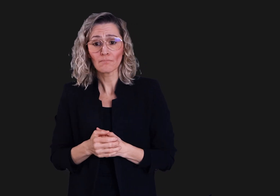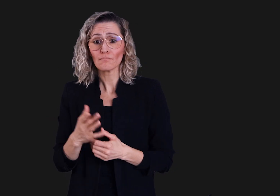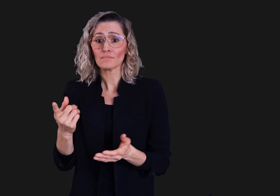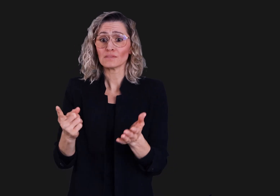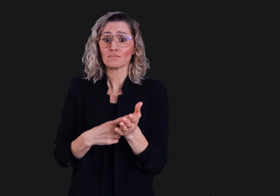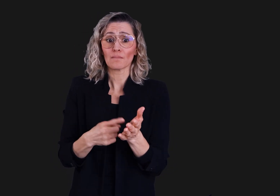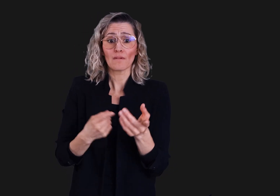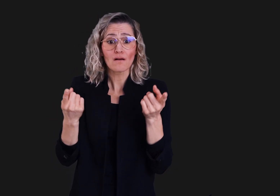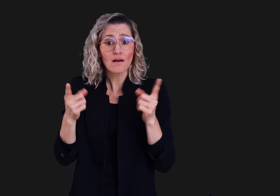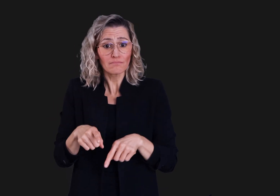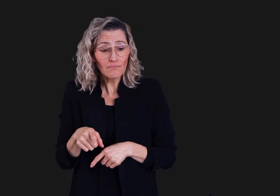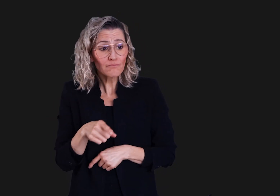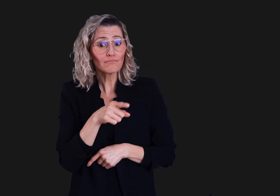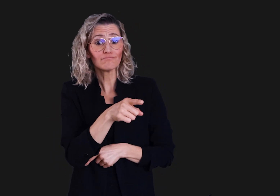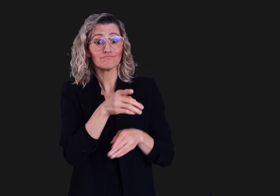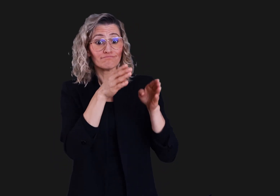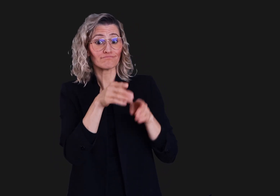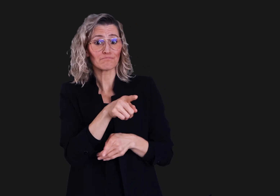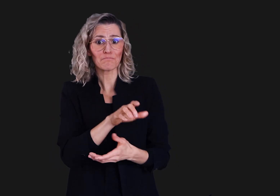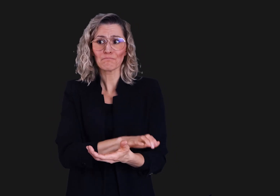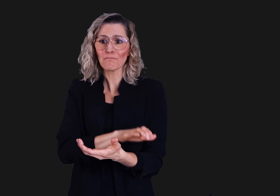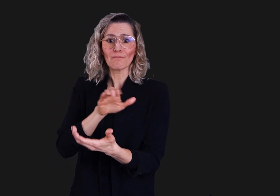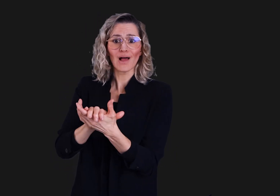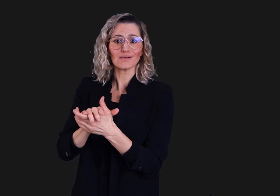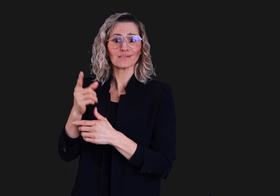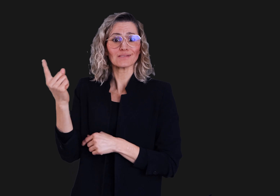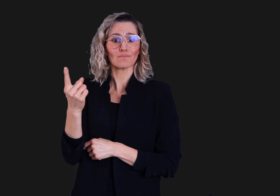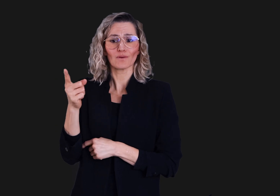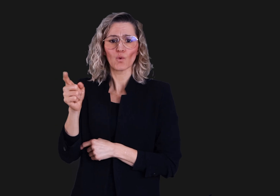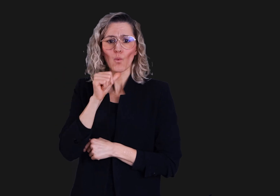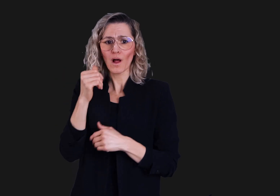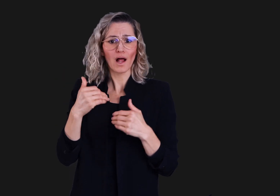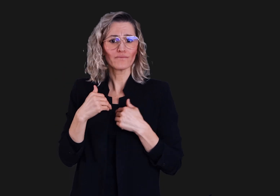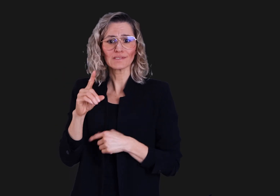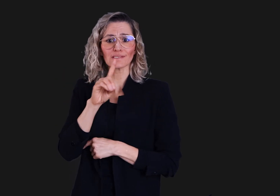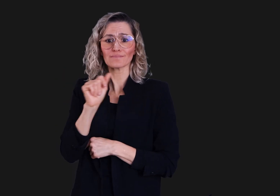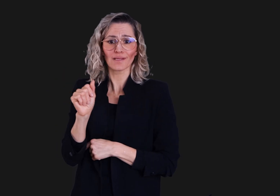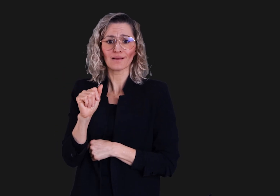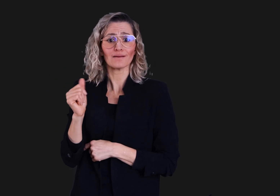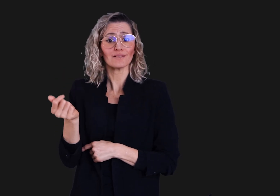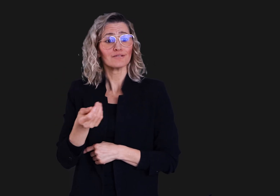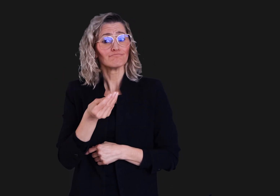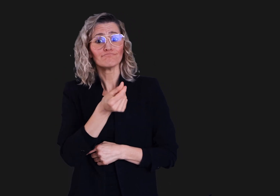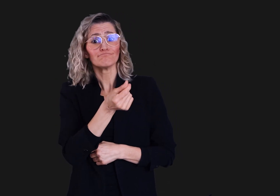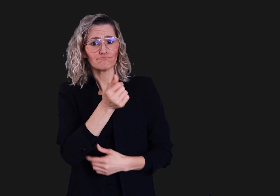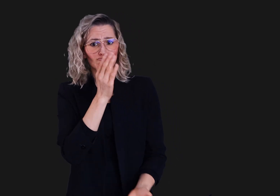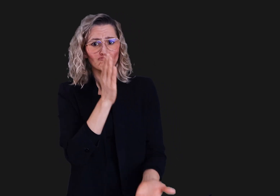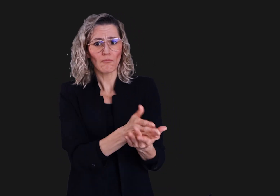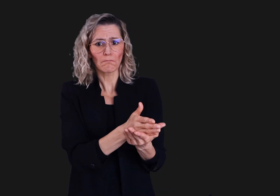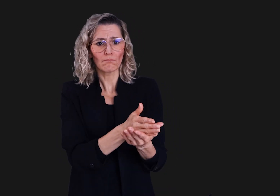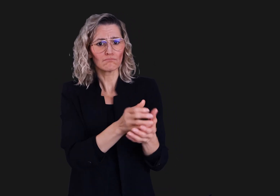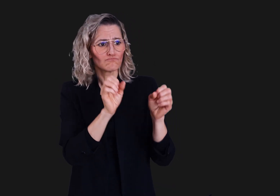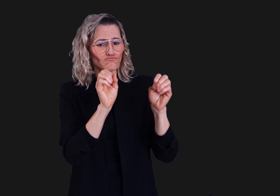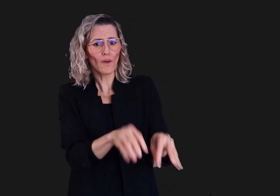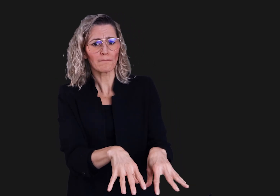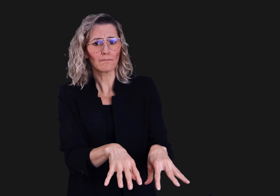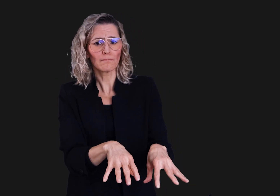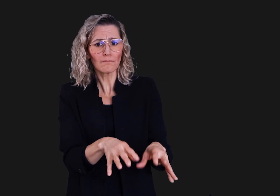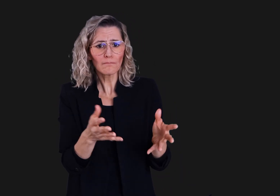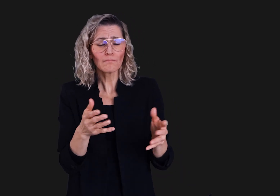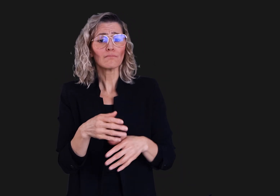Sometimes their support payments drop if they get married to someone without a disability.